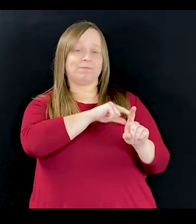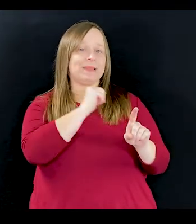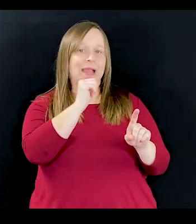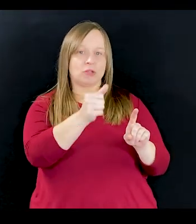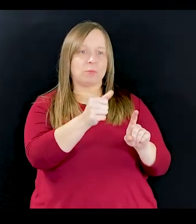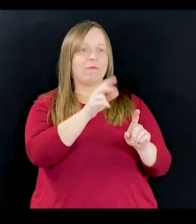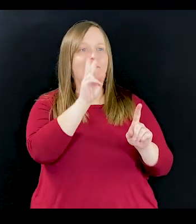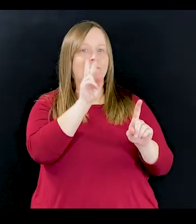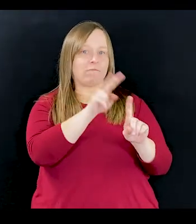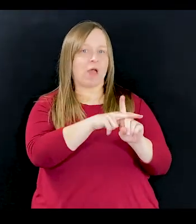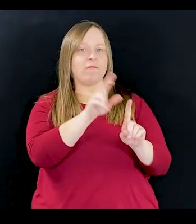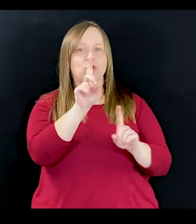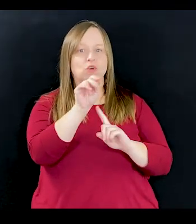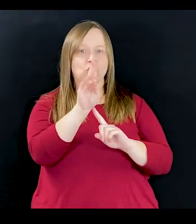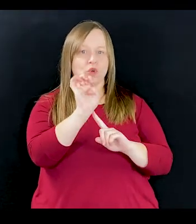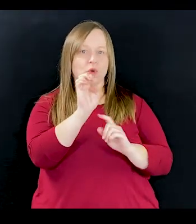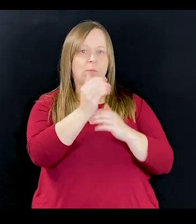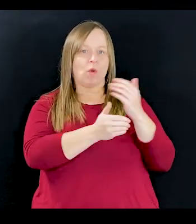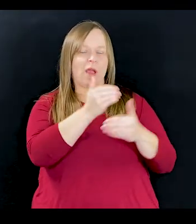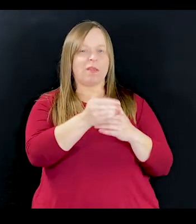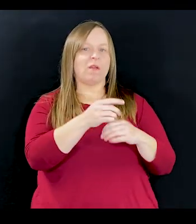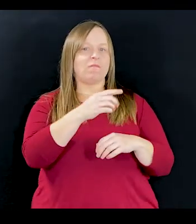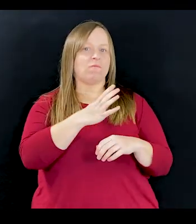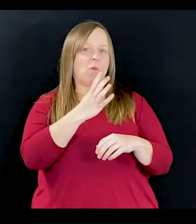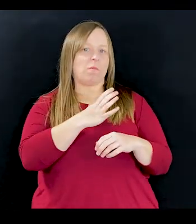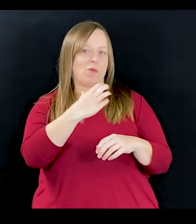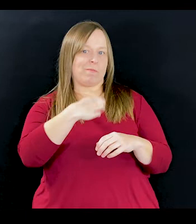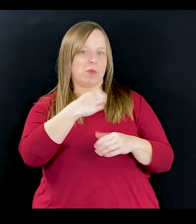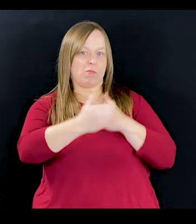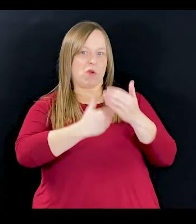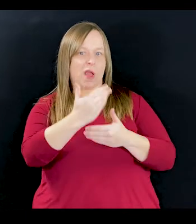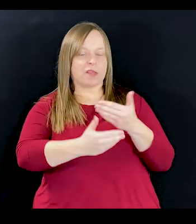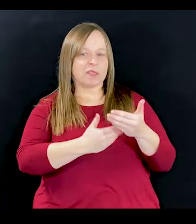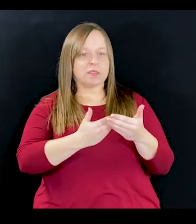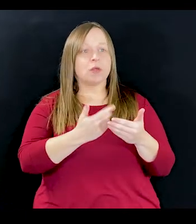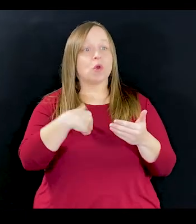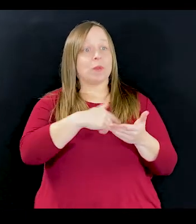can file for due process. It's also called a formal appeal process. And we